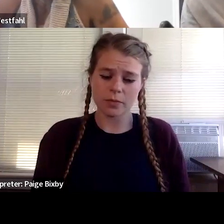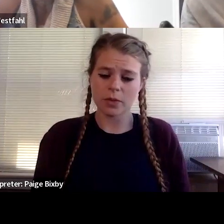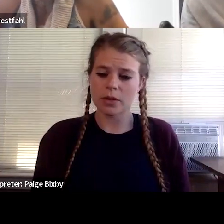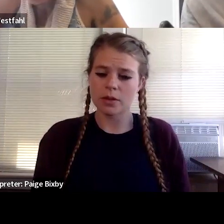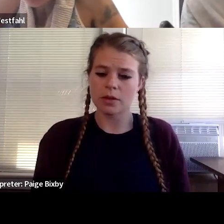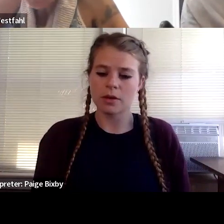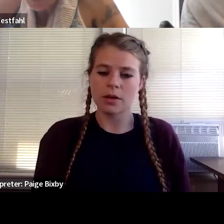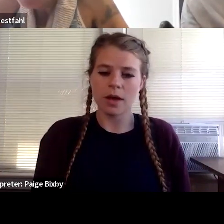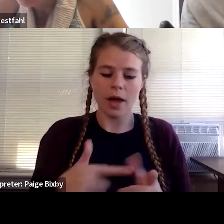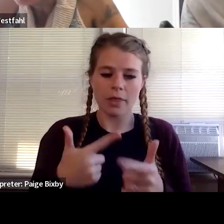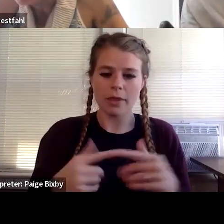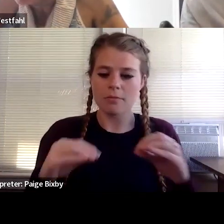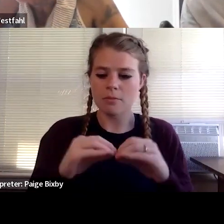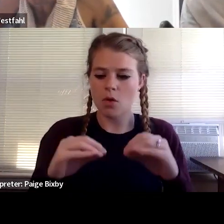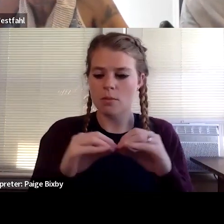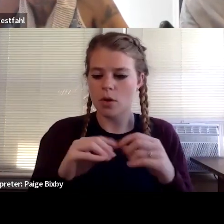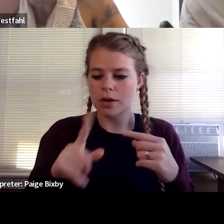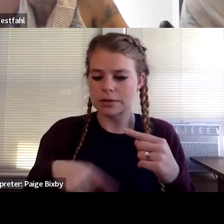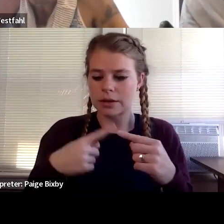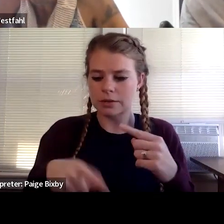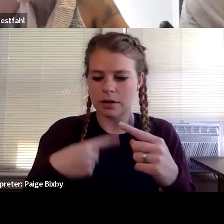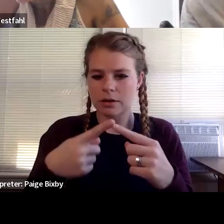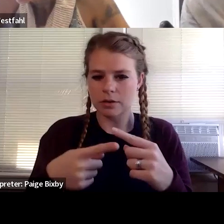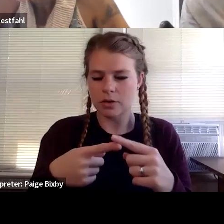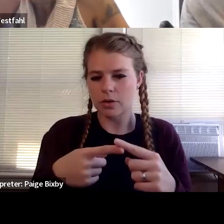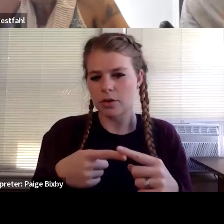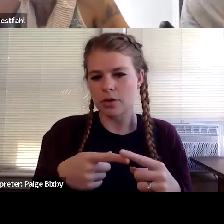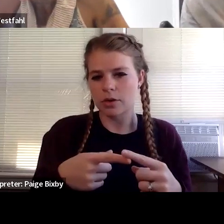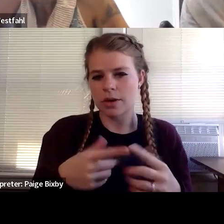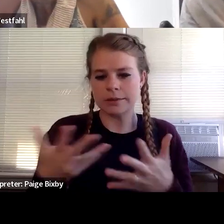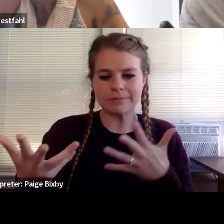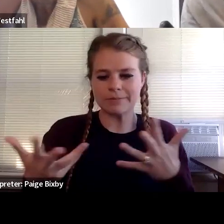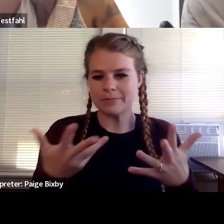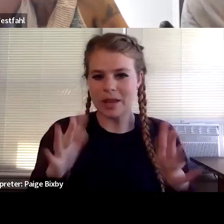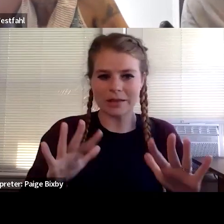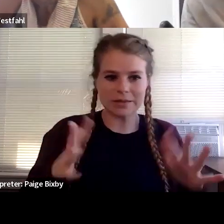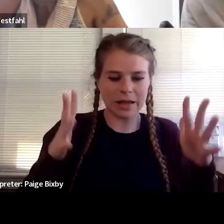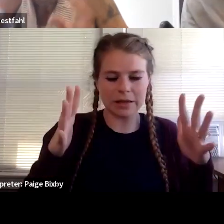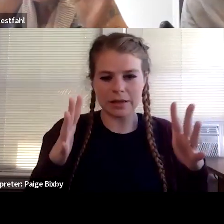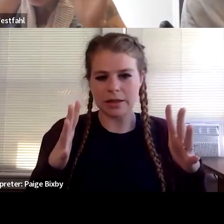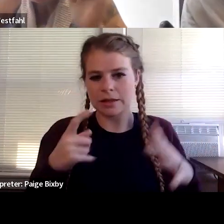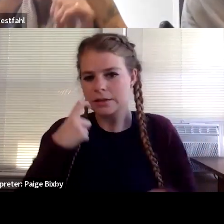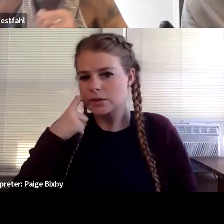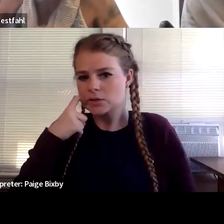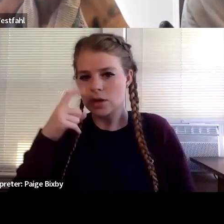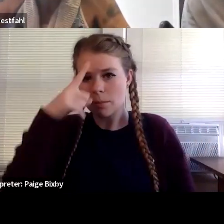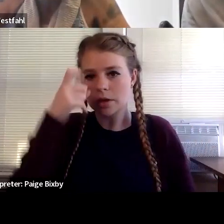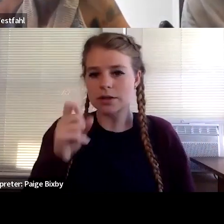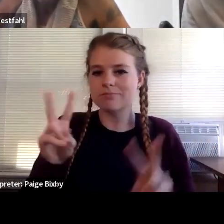into this cycle of insanity, the addiction, because you can't, the normal quote unquote world